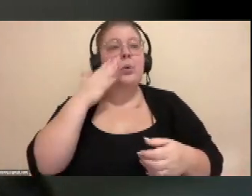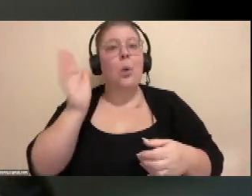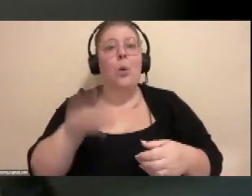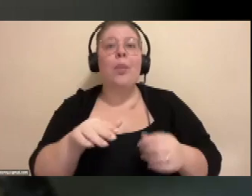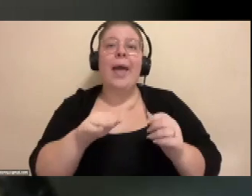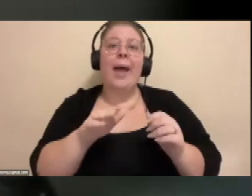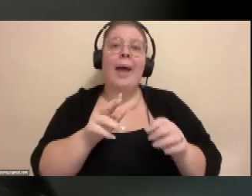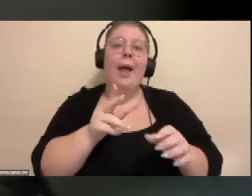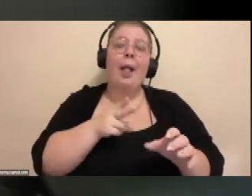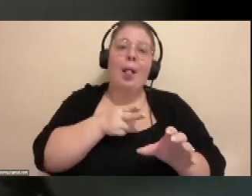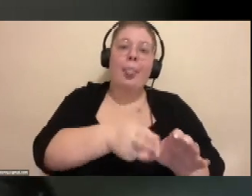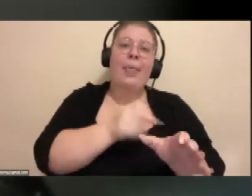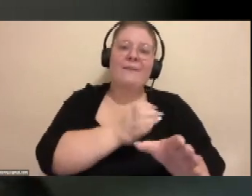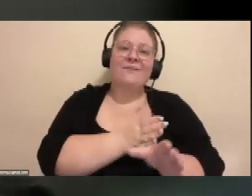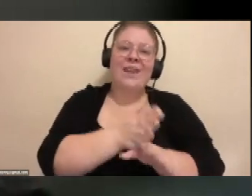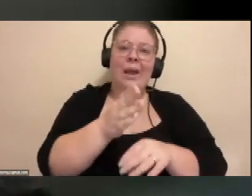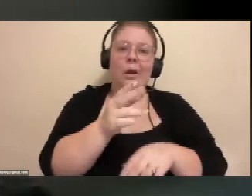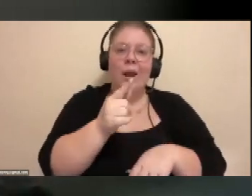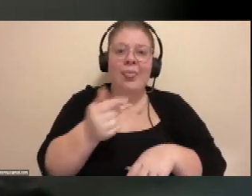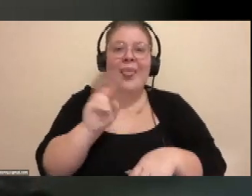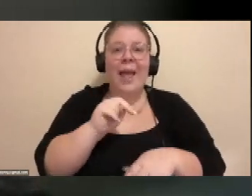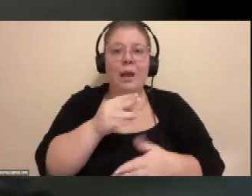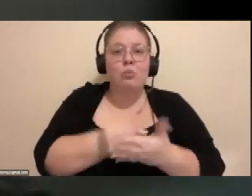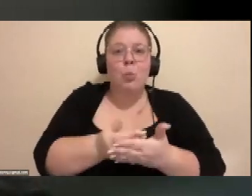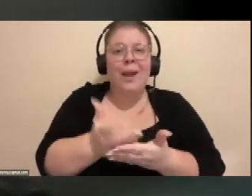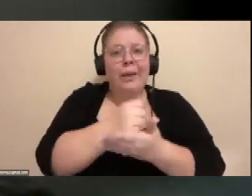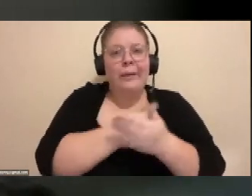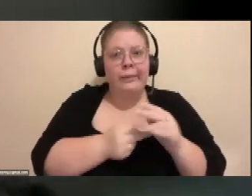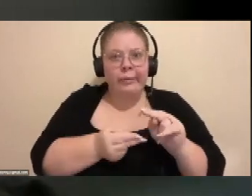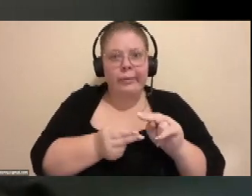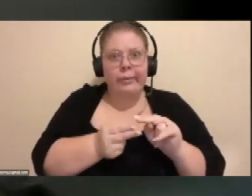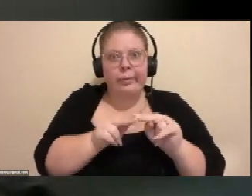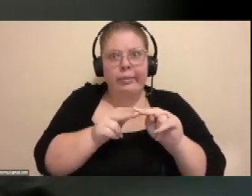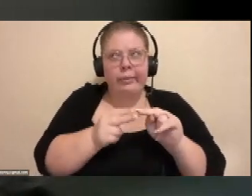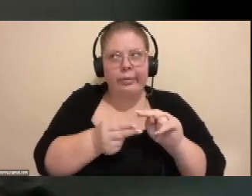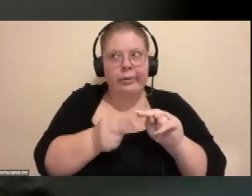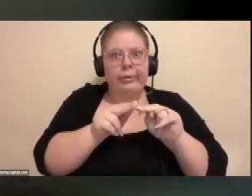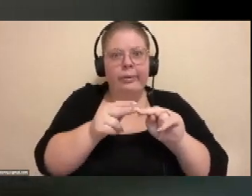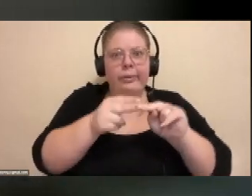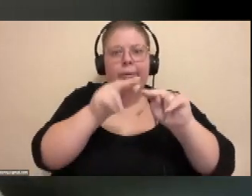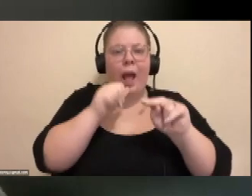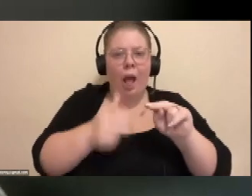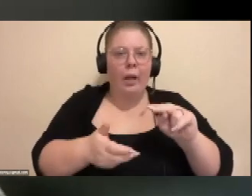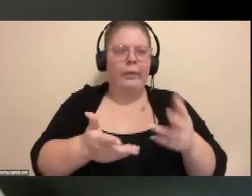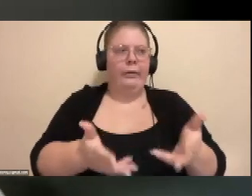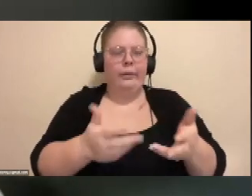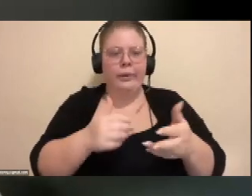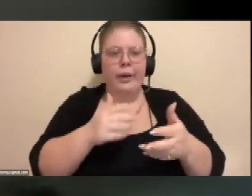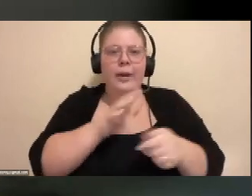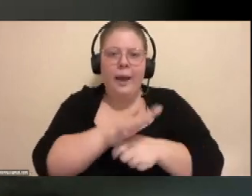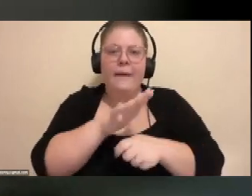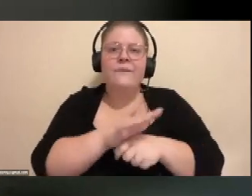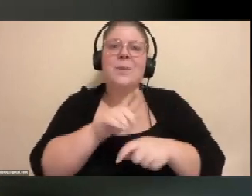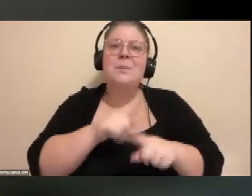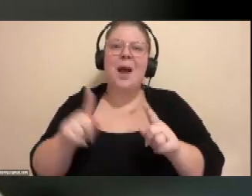But there's hardly any research on organizational culture and employer culture.